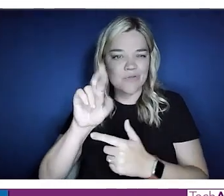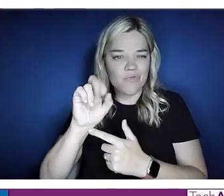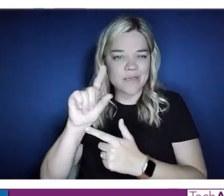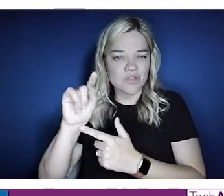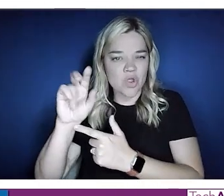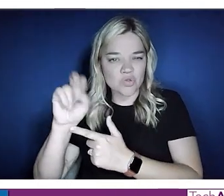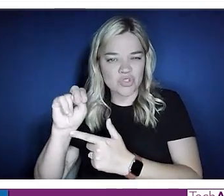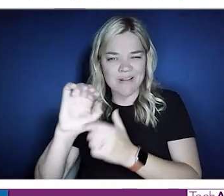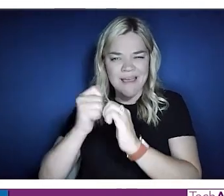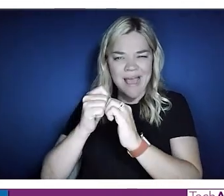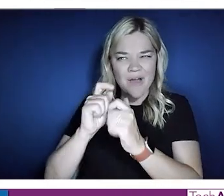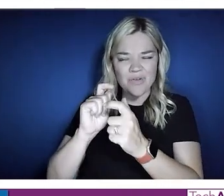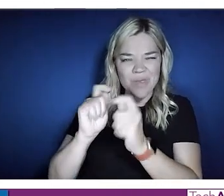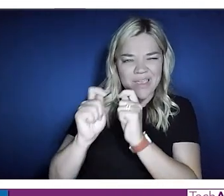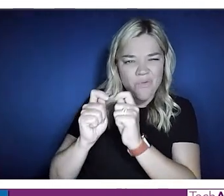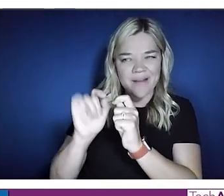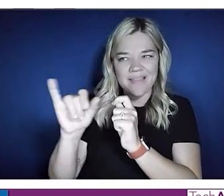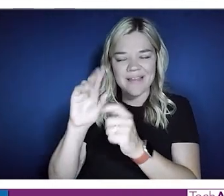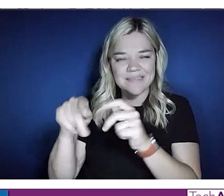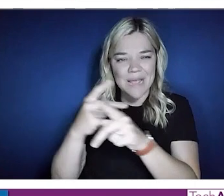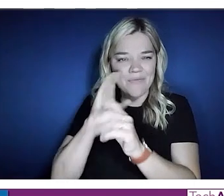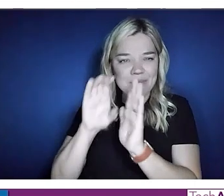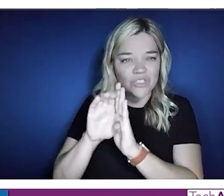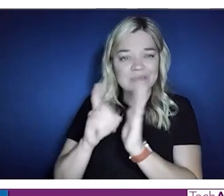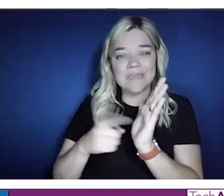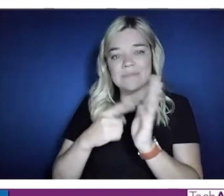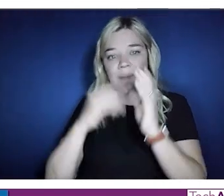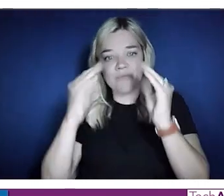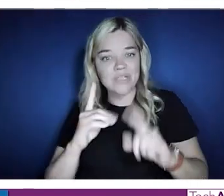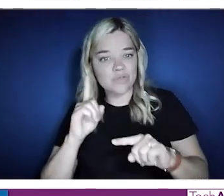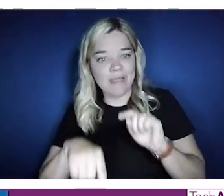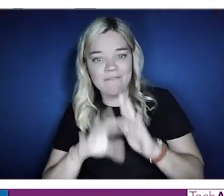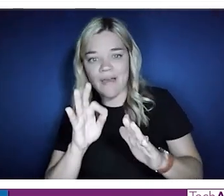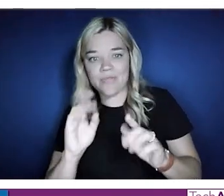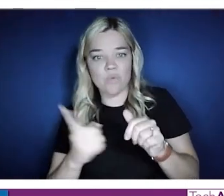correct images like these? You know, sometimes the professor can't find the original source document to rescan it